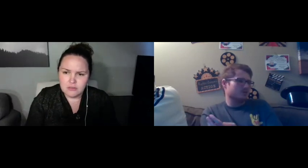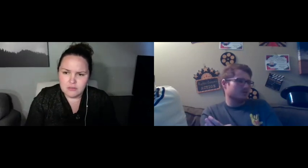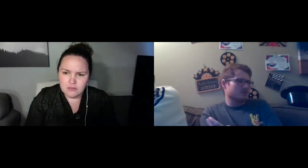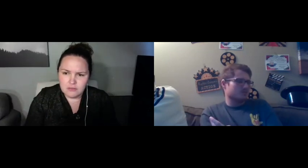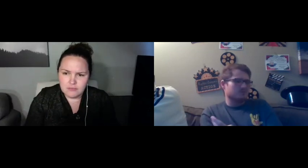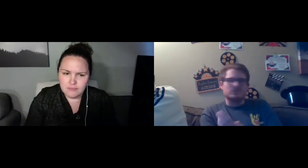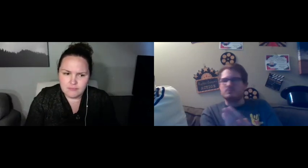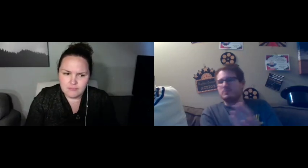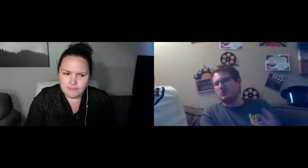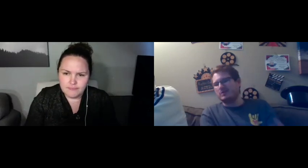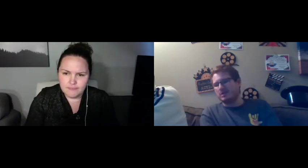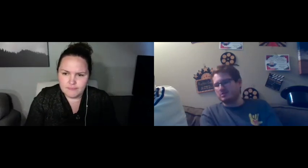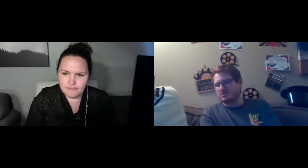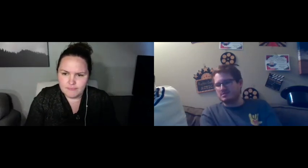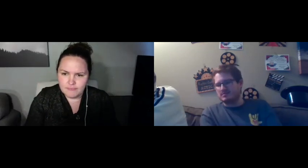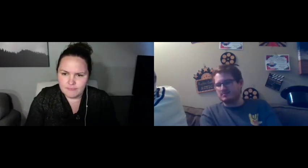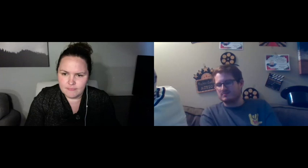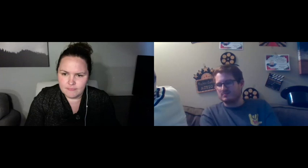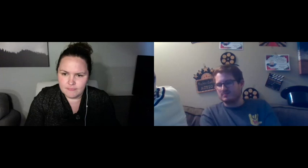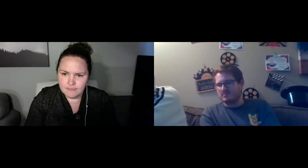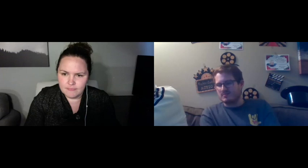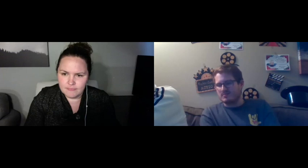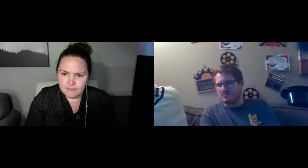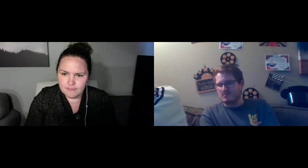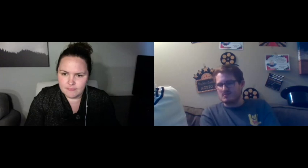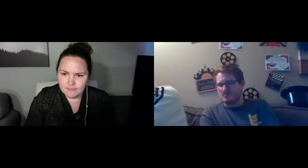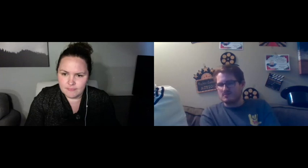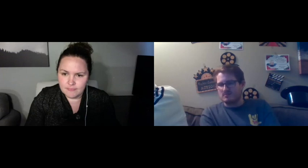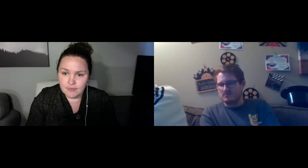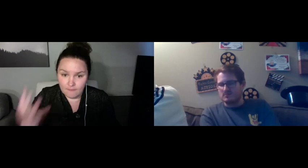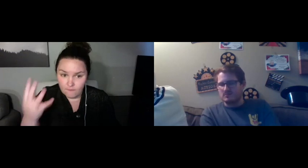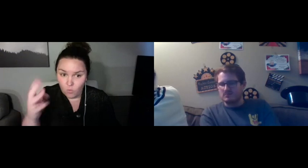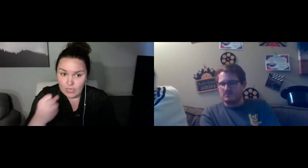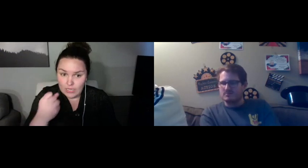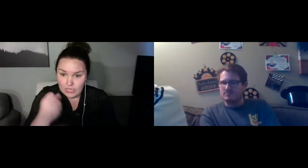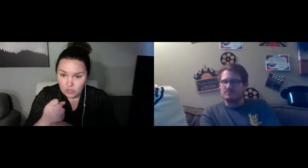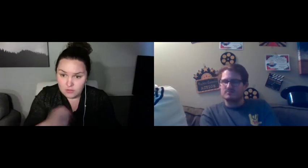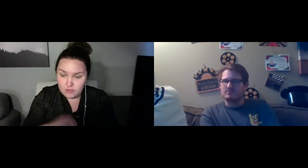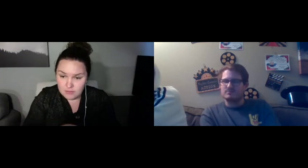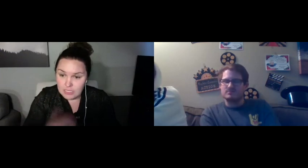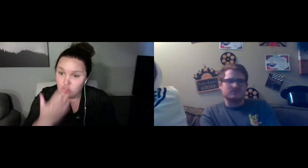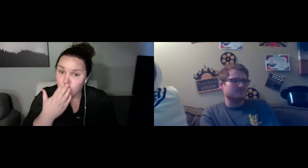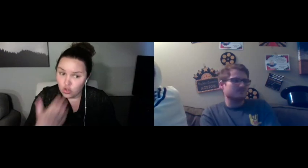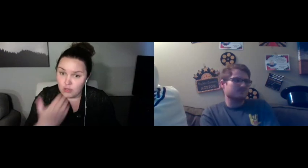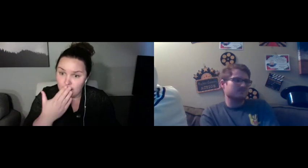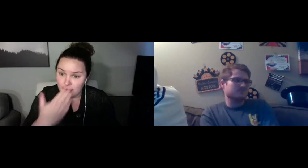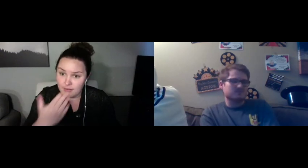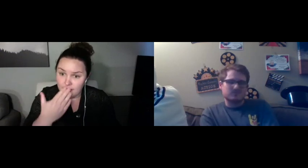Austin: Four years. >> Austin’s dad: That's good.